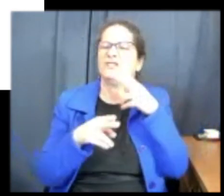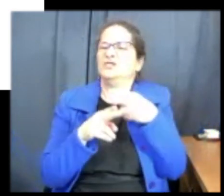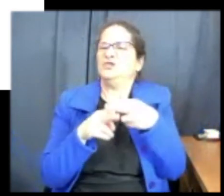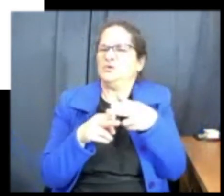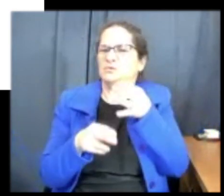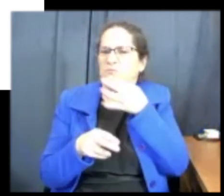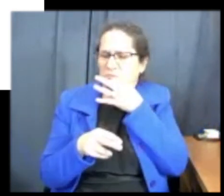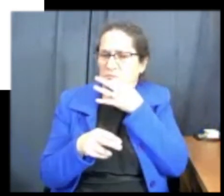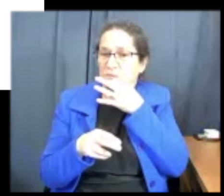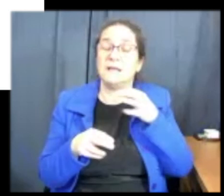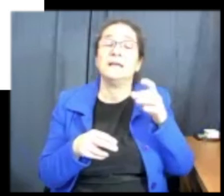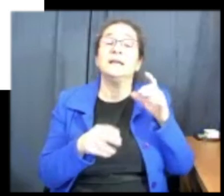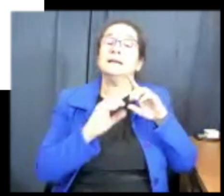have internal district access.